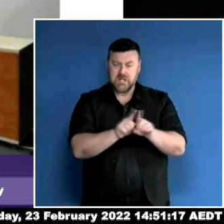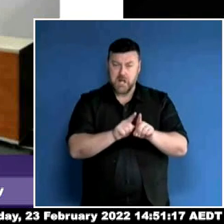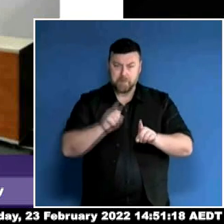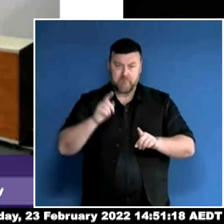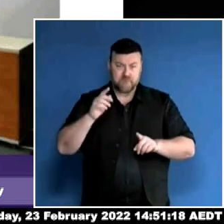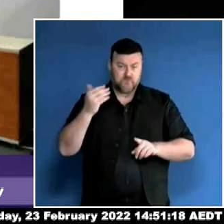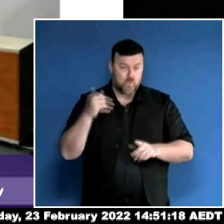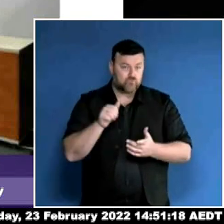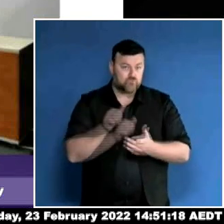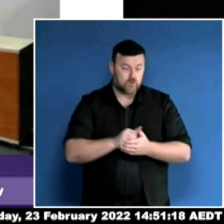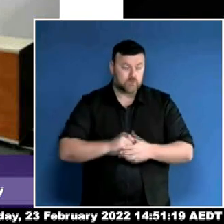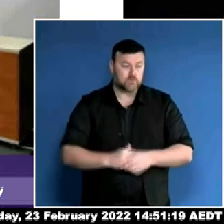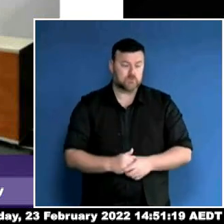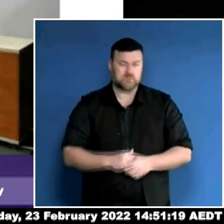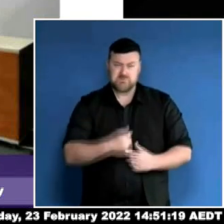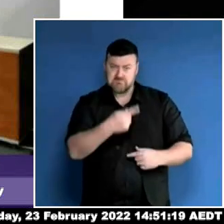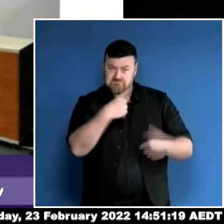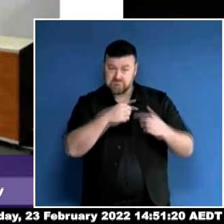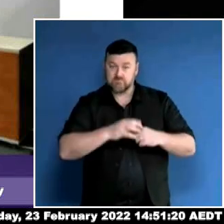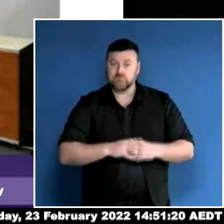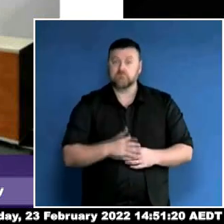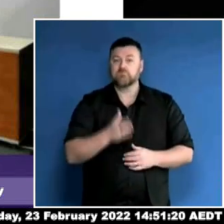It's just a photo taken a bit further back.